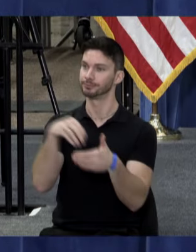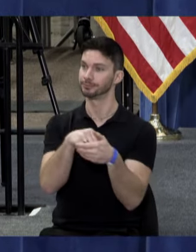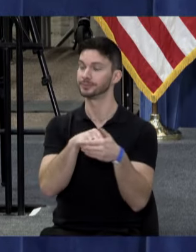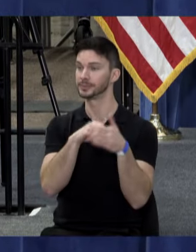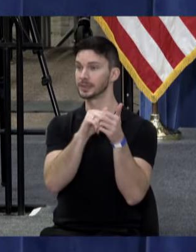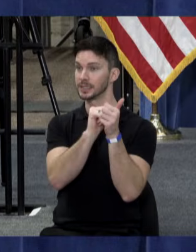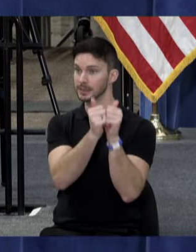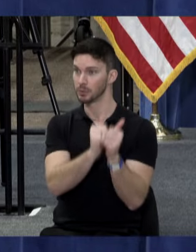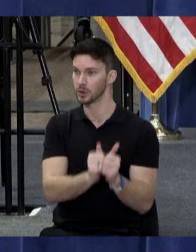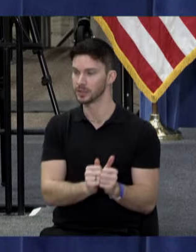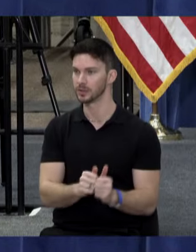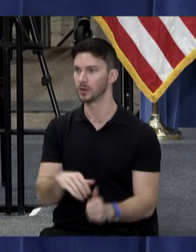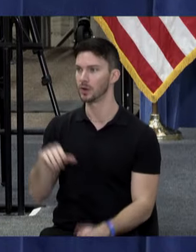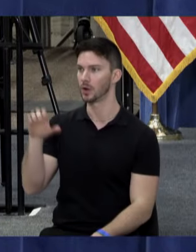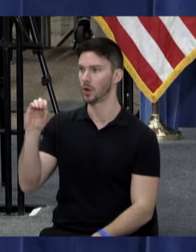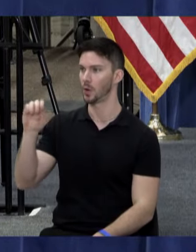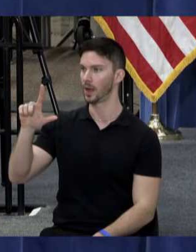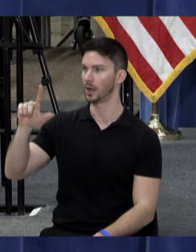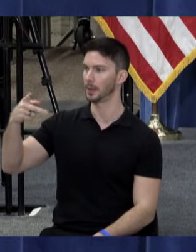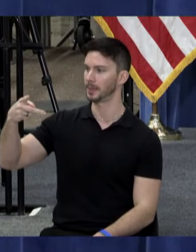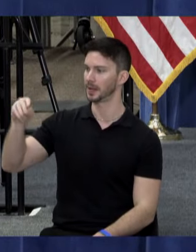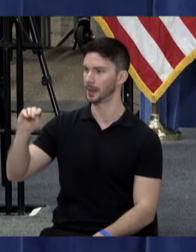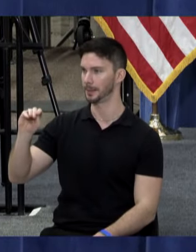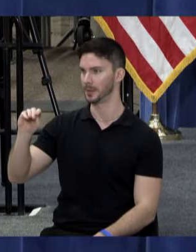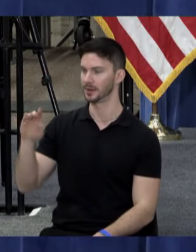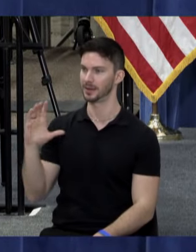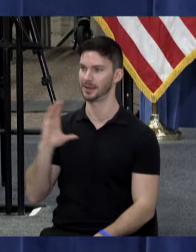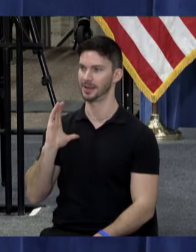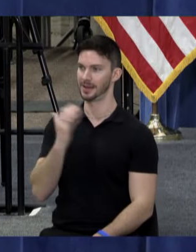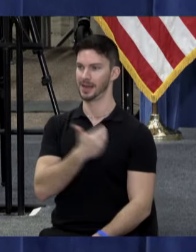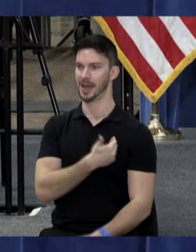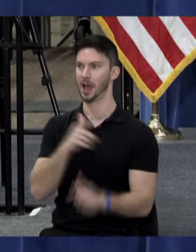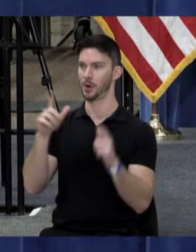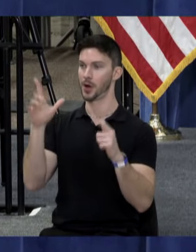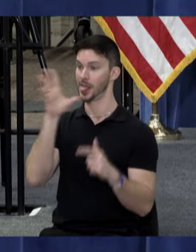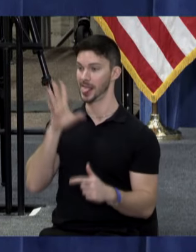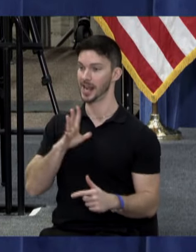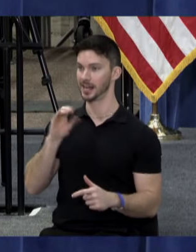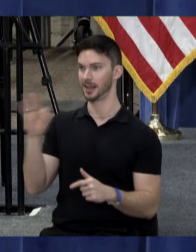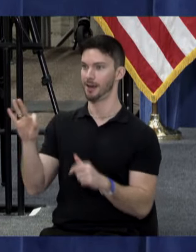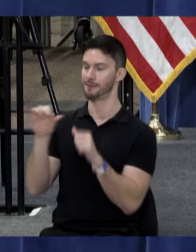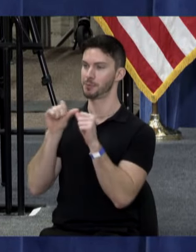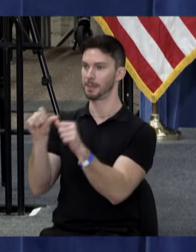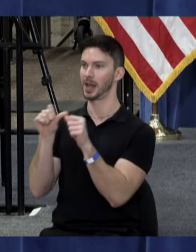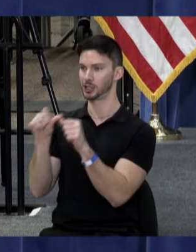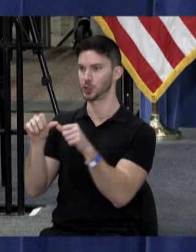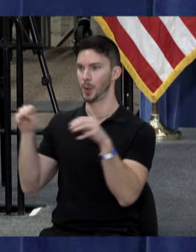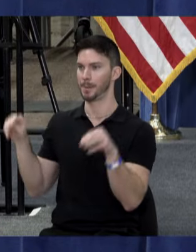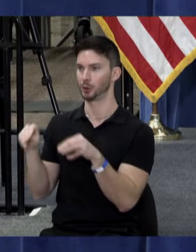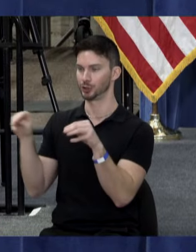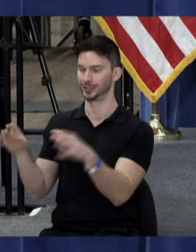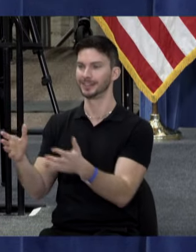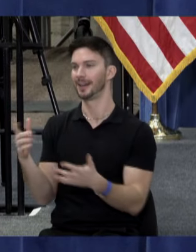OLPM, an acronym, which stands for Our Lady of Perpetual Motion. I do not sit still.